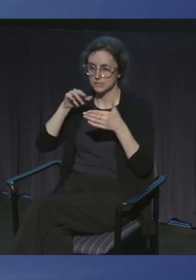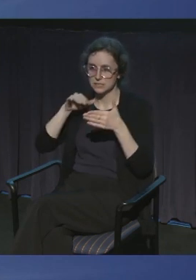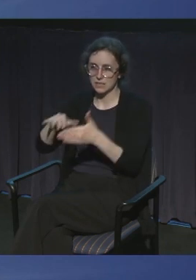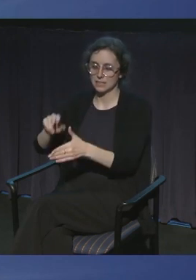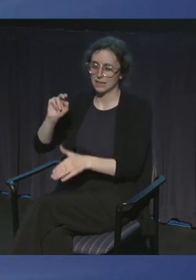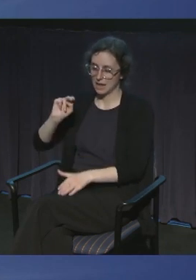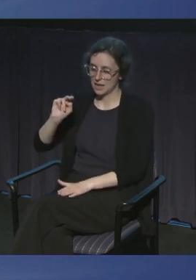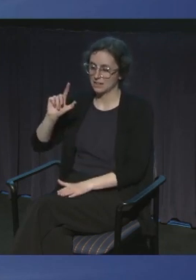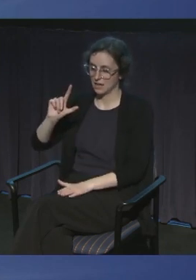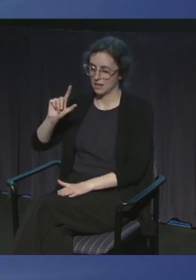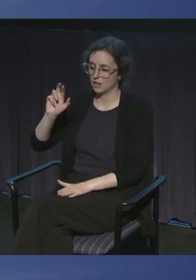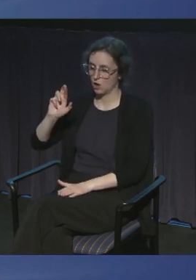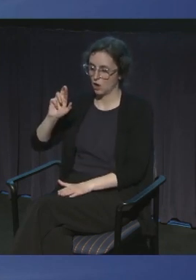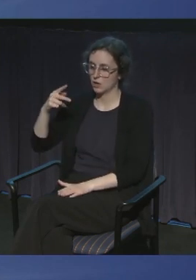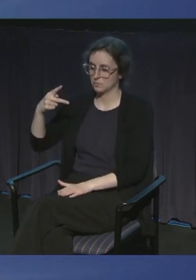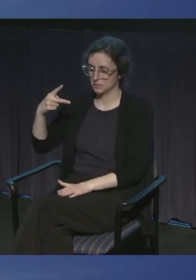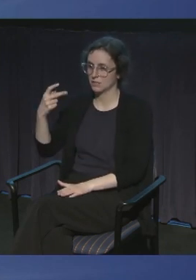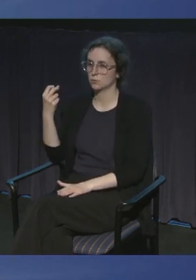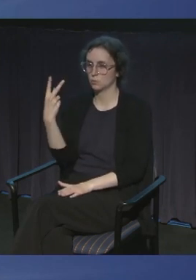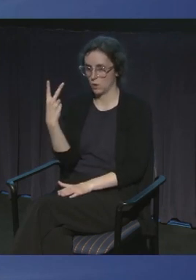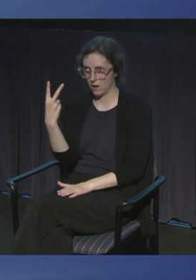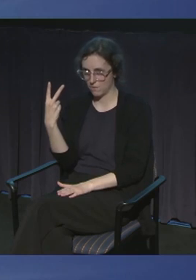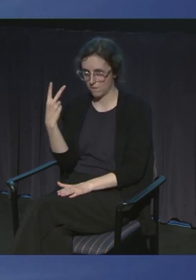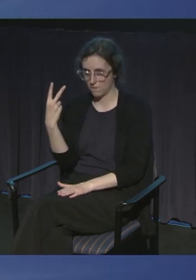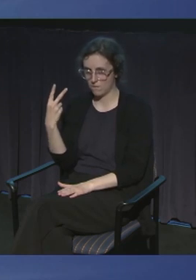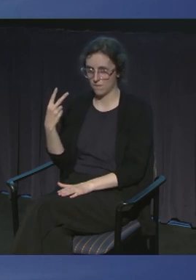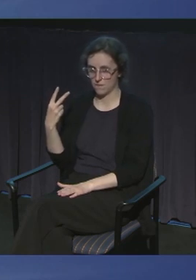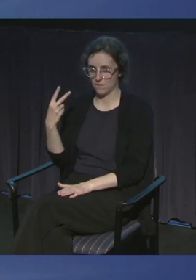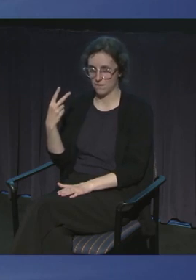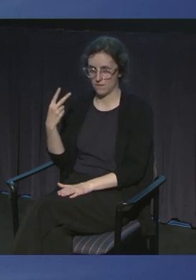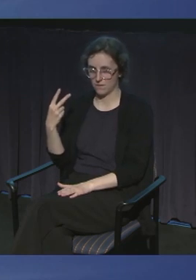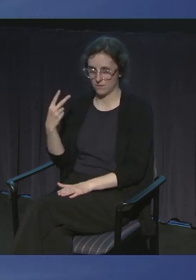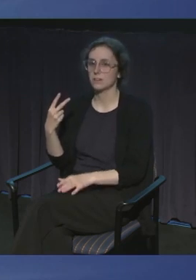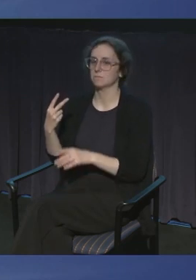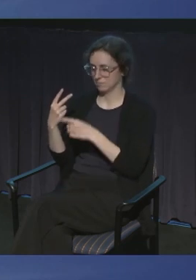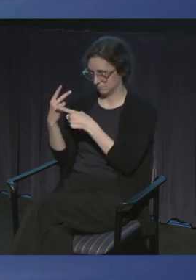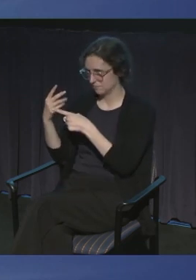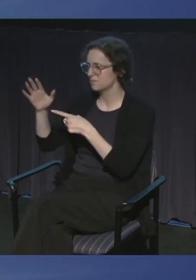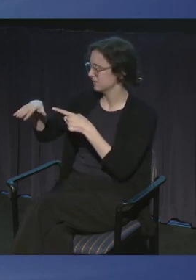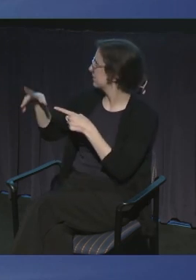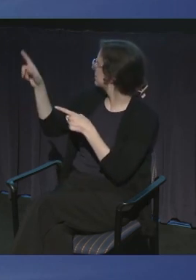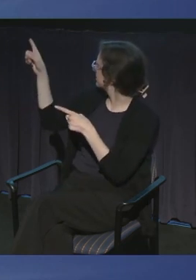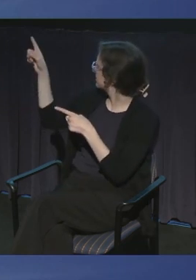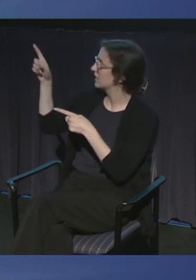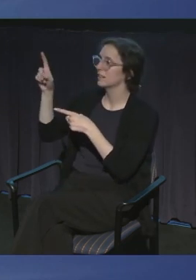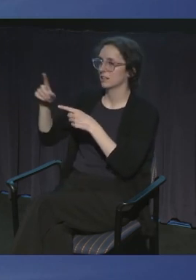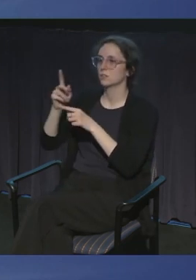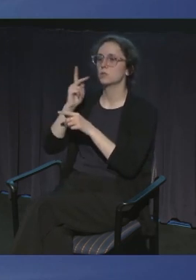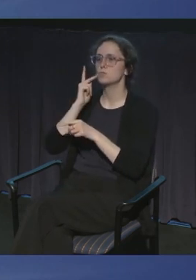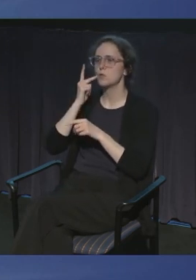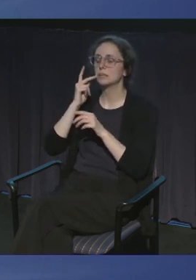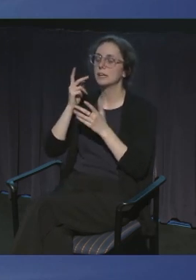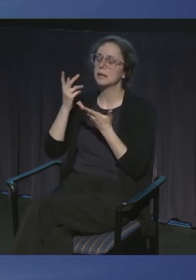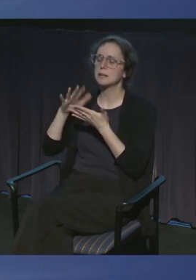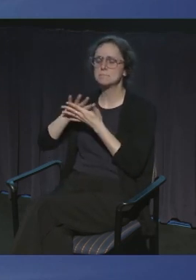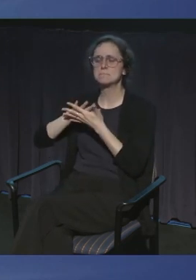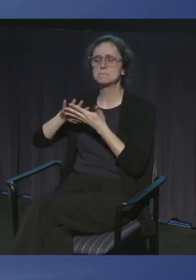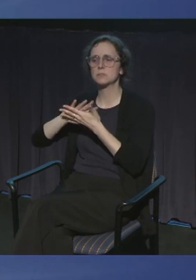STUDYING NLR 12, DOWN HERE AND THIS PROTEIN WHICH HAS AN ENIGMATIC ROLE BECAUSE IT ALSO